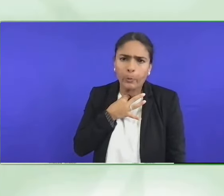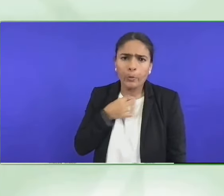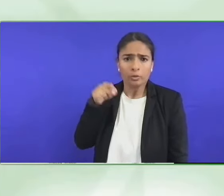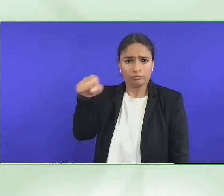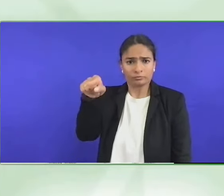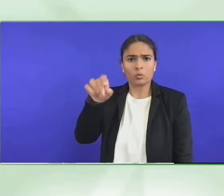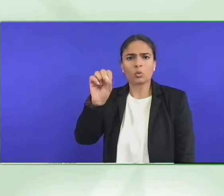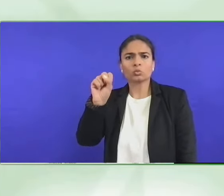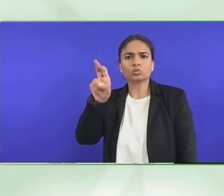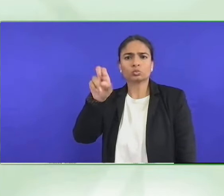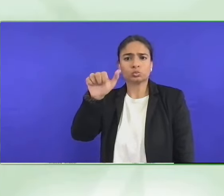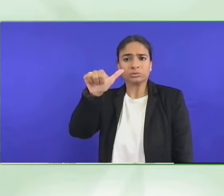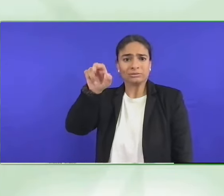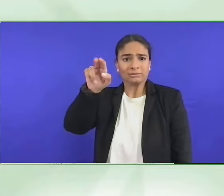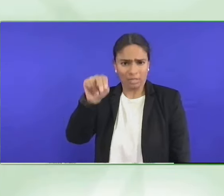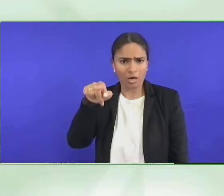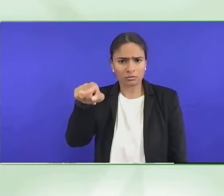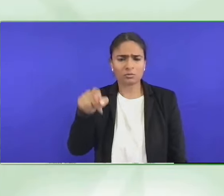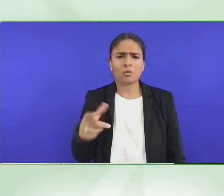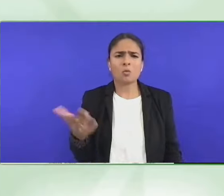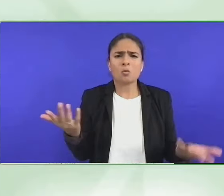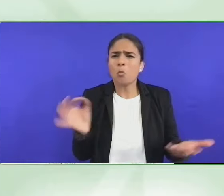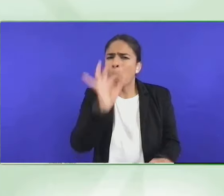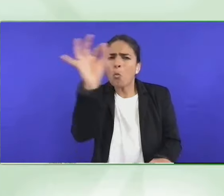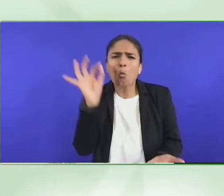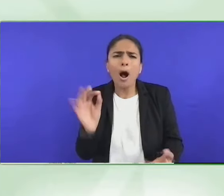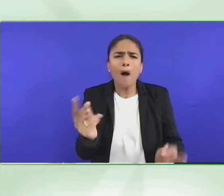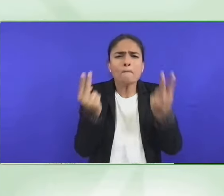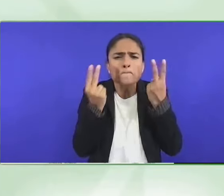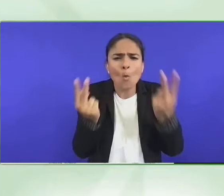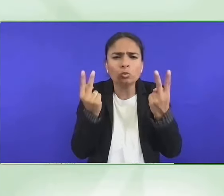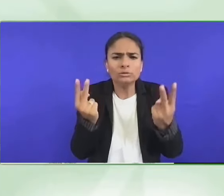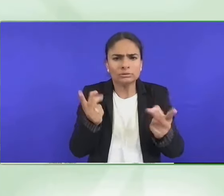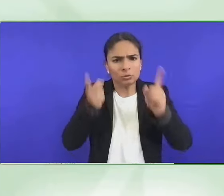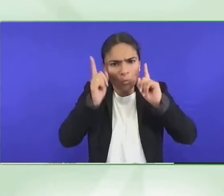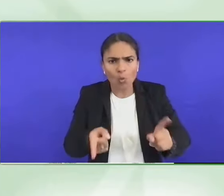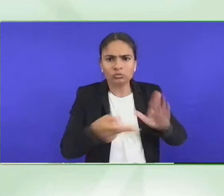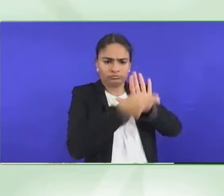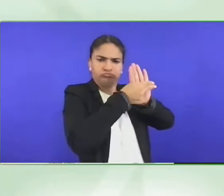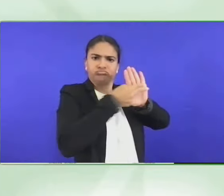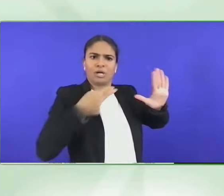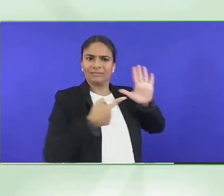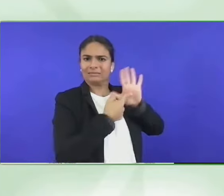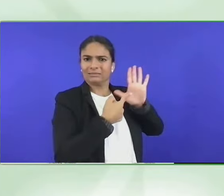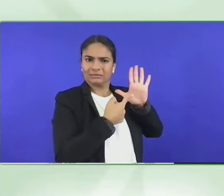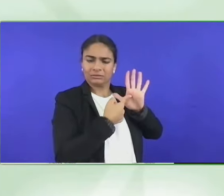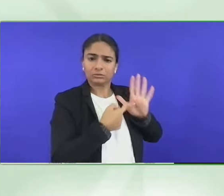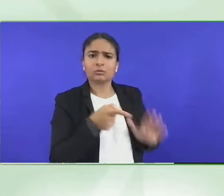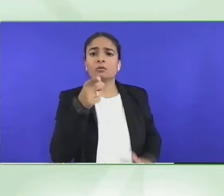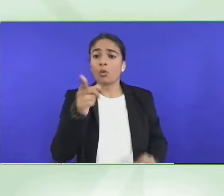be seen quite corporations or want to be involved in being an entrepreneur? I know you are very entrepreneurial with the way you